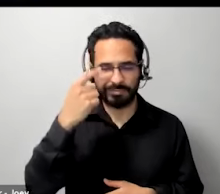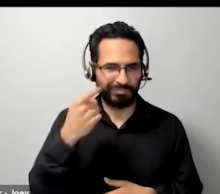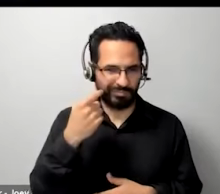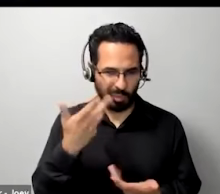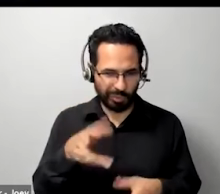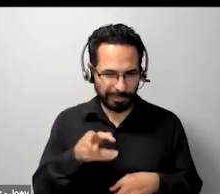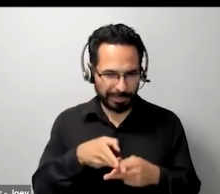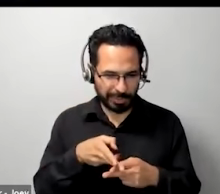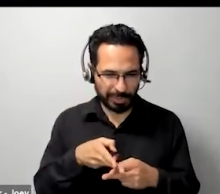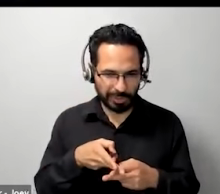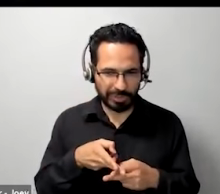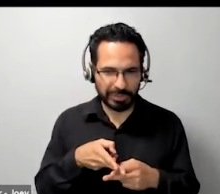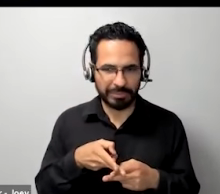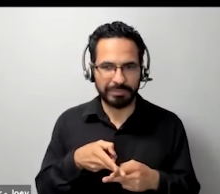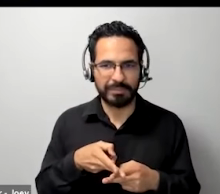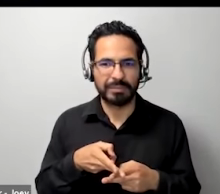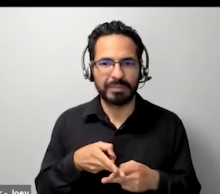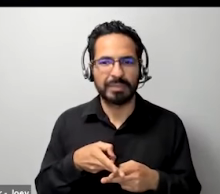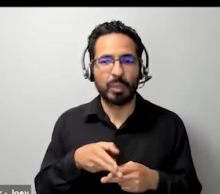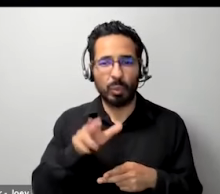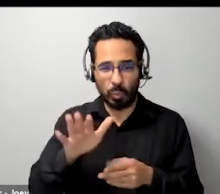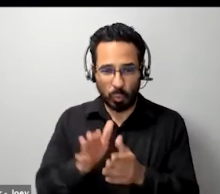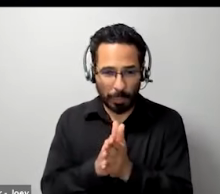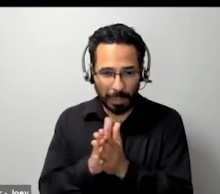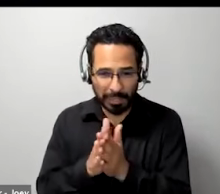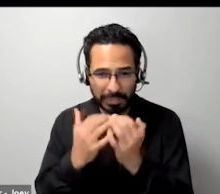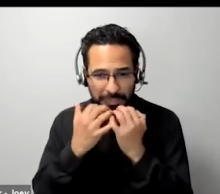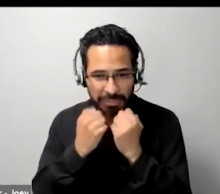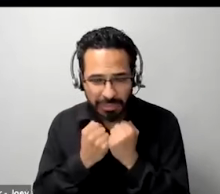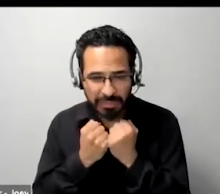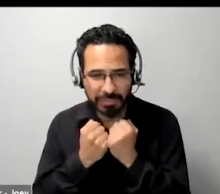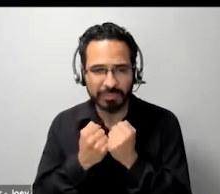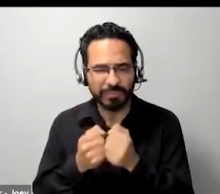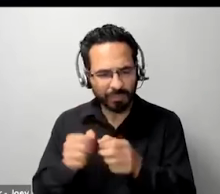focus on your passion and apply for those jobs.